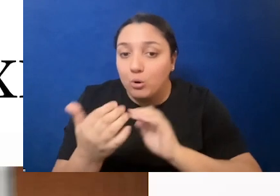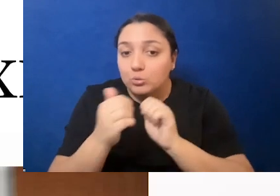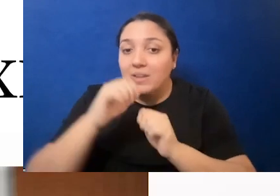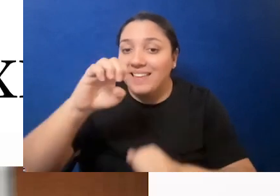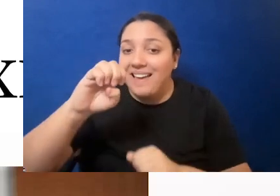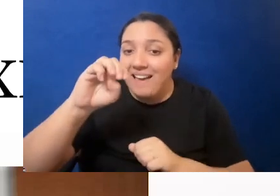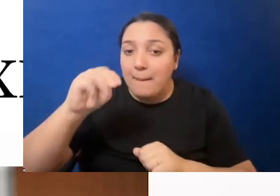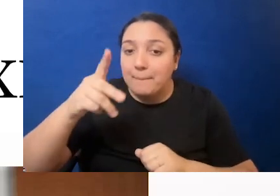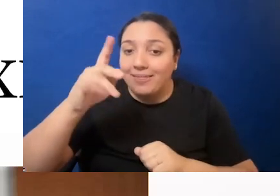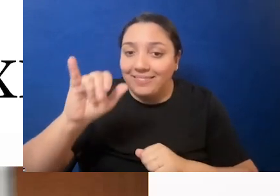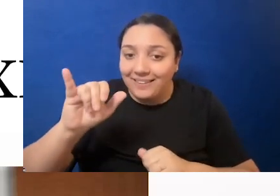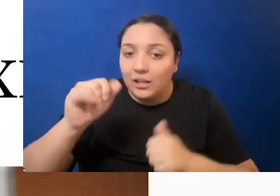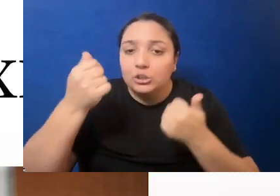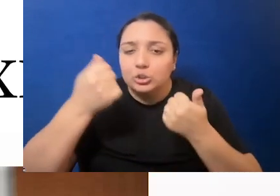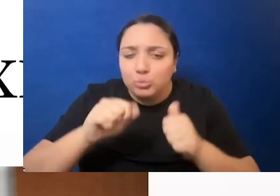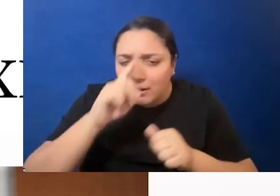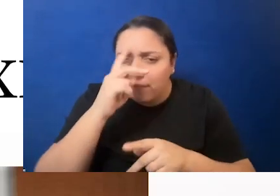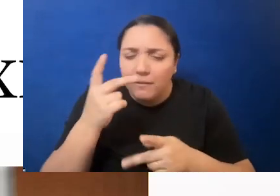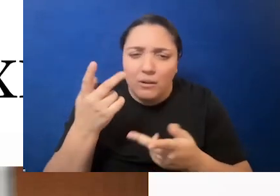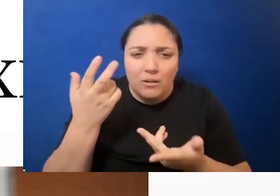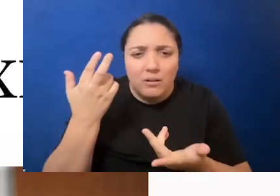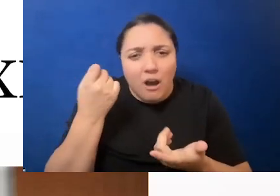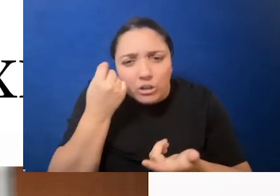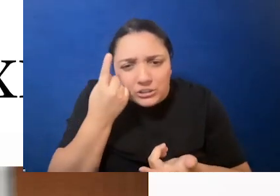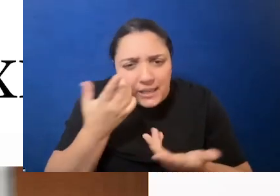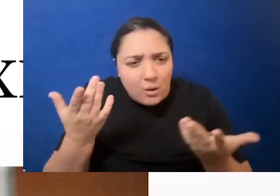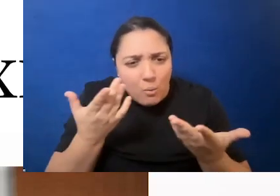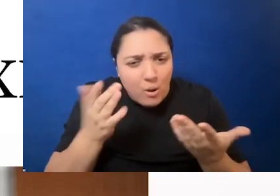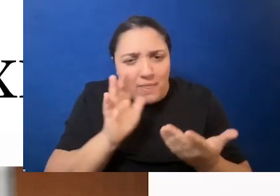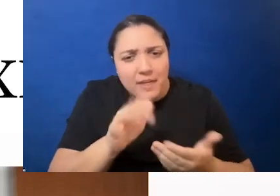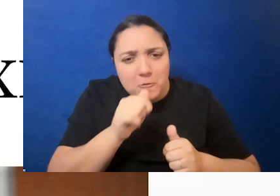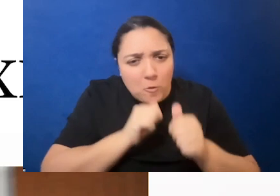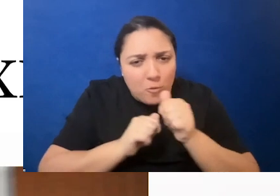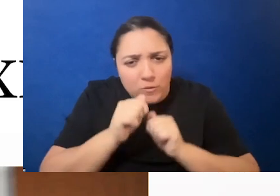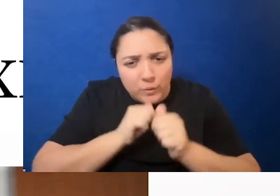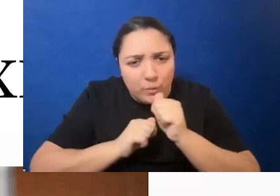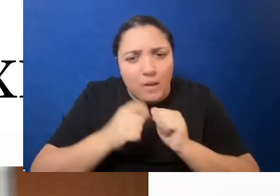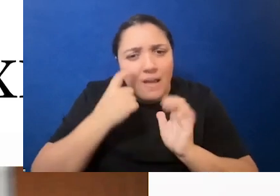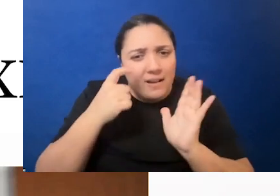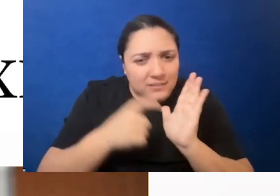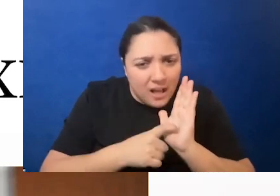WHAT THEY ARE GOING THROUGH. ACKNOWLEDGE AND HAVE EMPATHY.